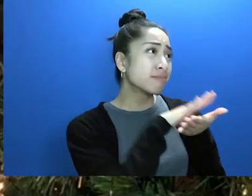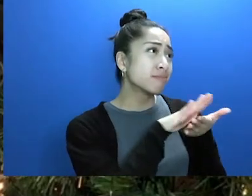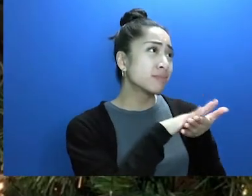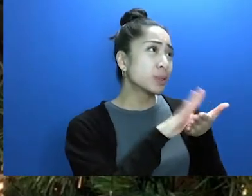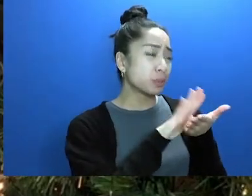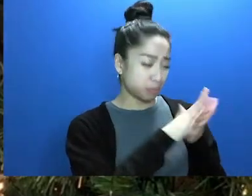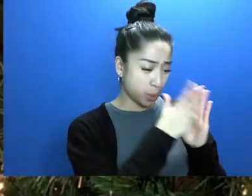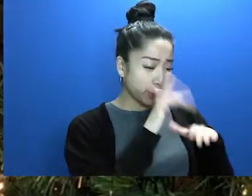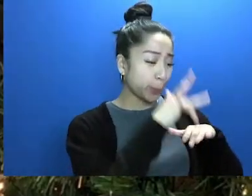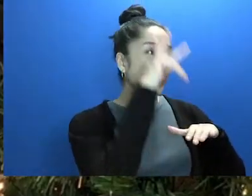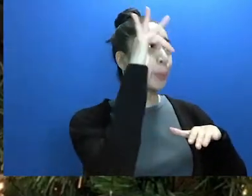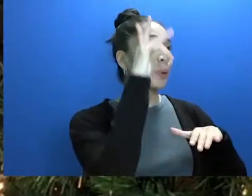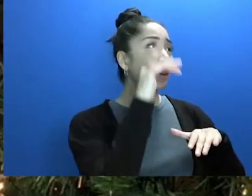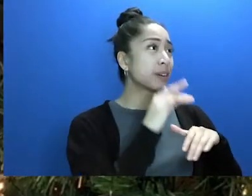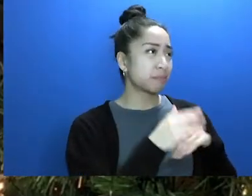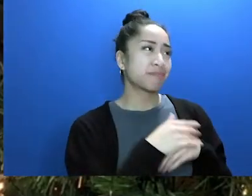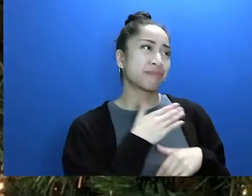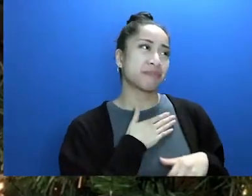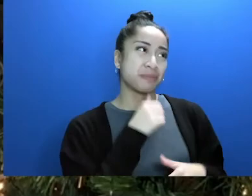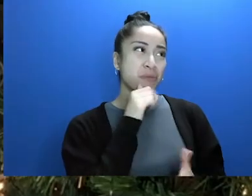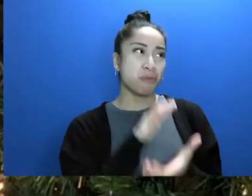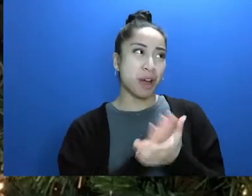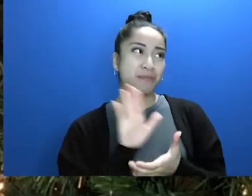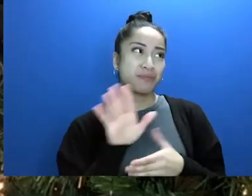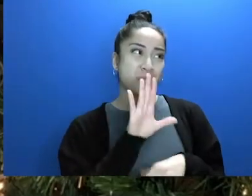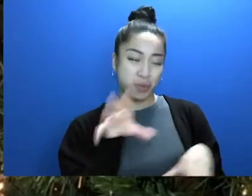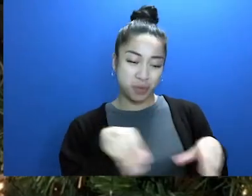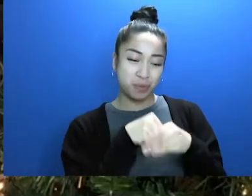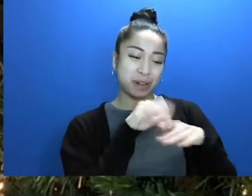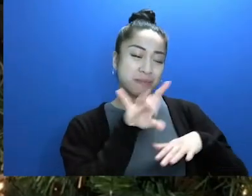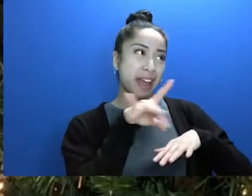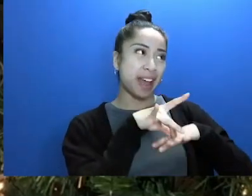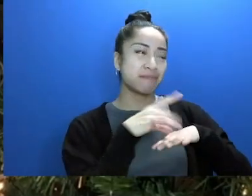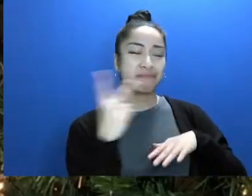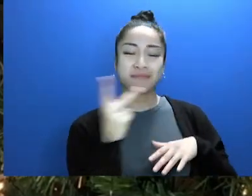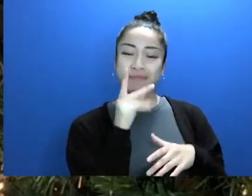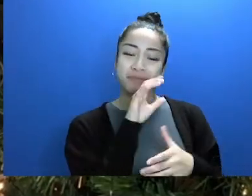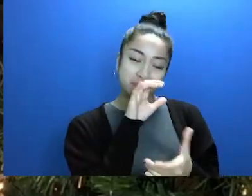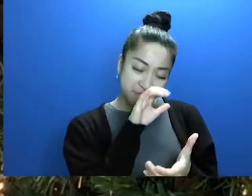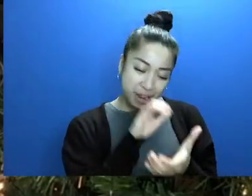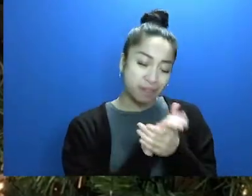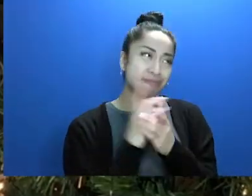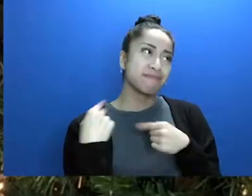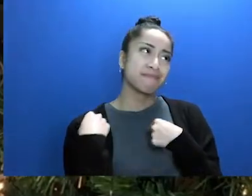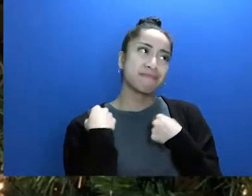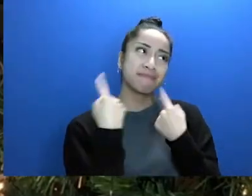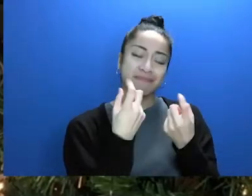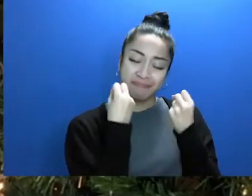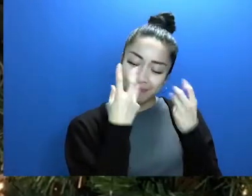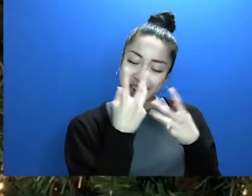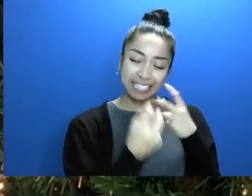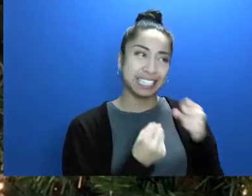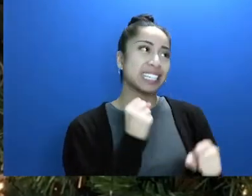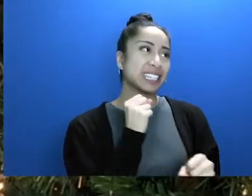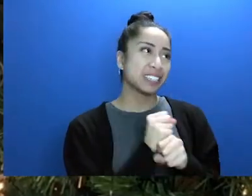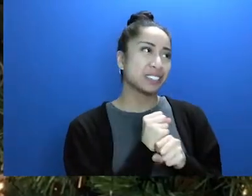it's my wife's wedding band 50 years we're united it's a family heirloom oh she'll be so delighted